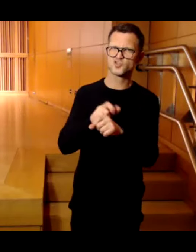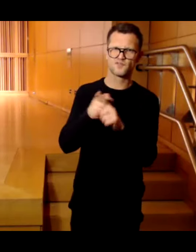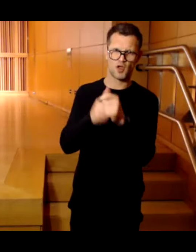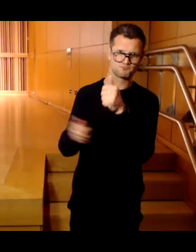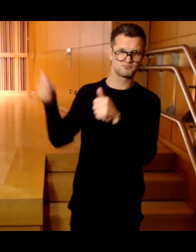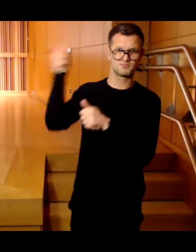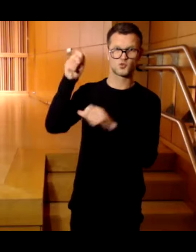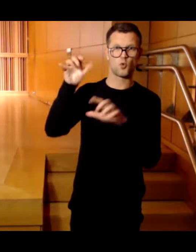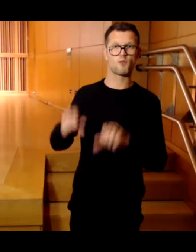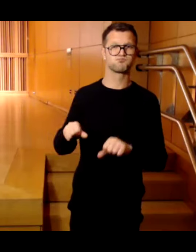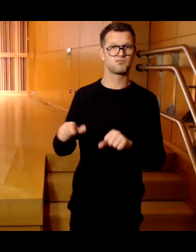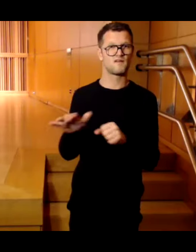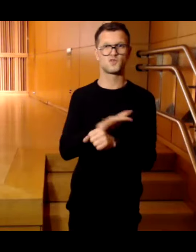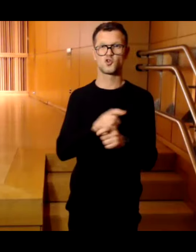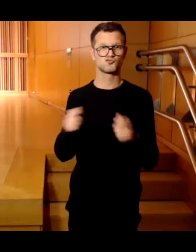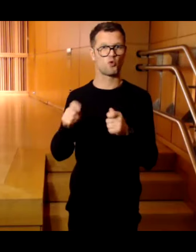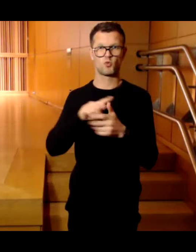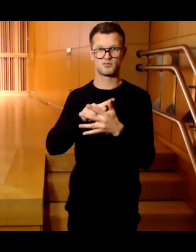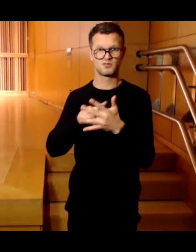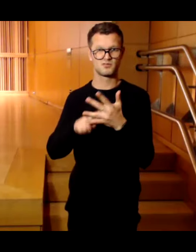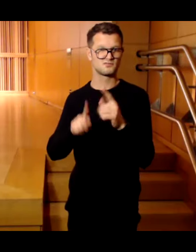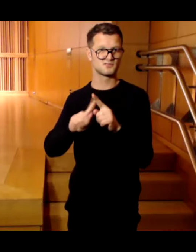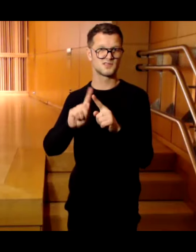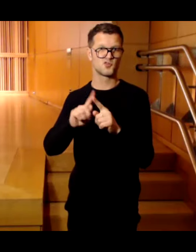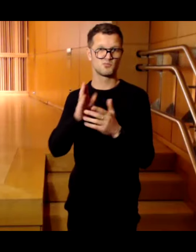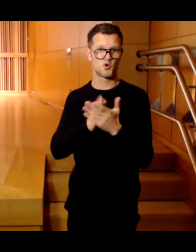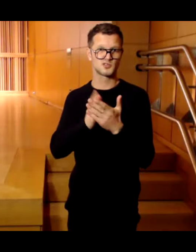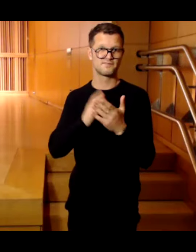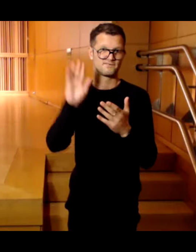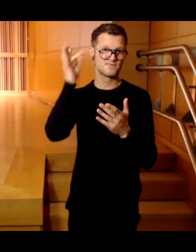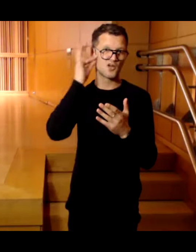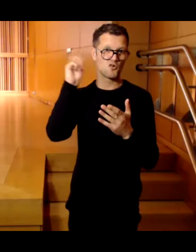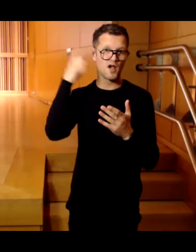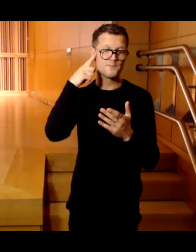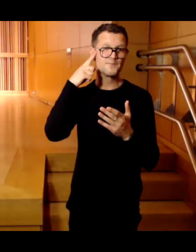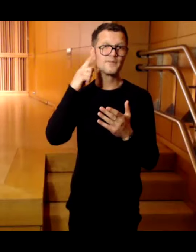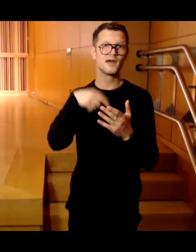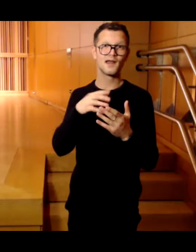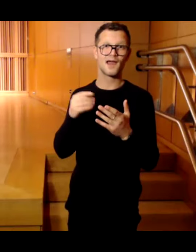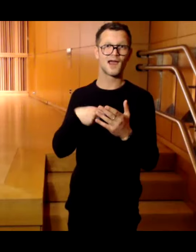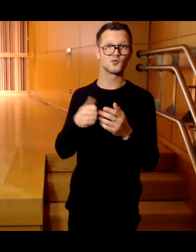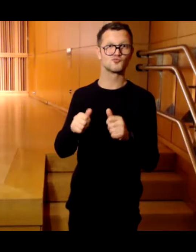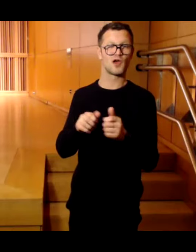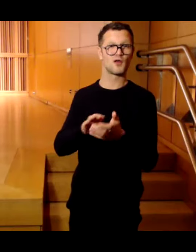Of all aspects of the federal government. And to harass the President's political rivals in the process.